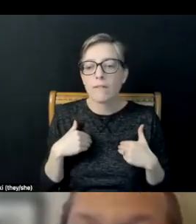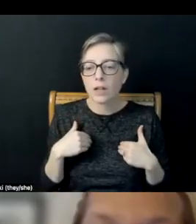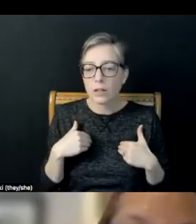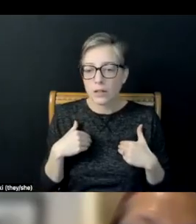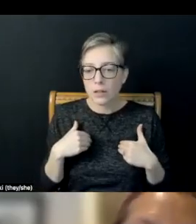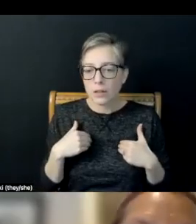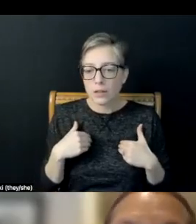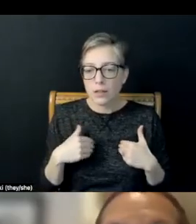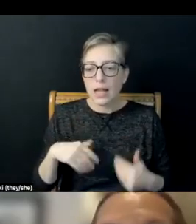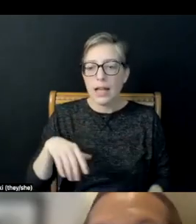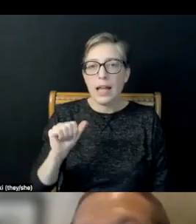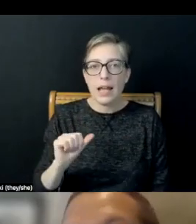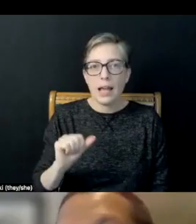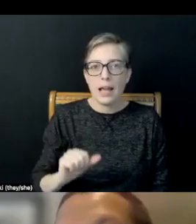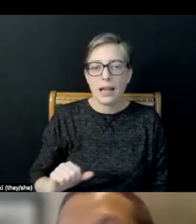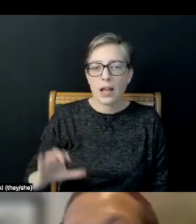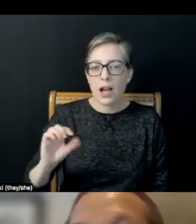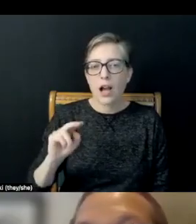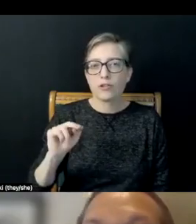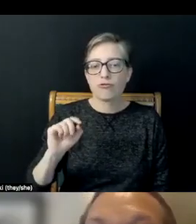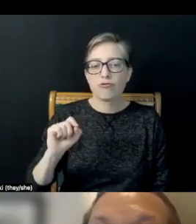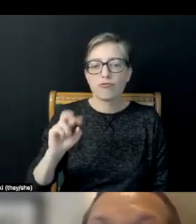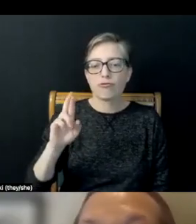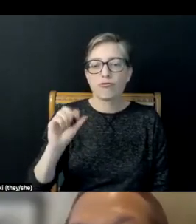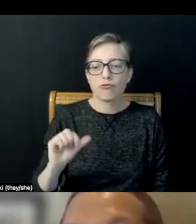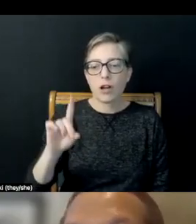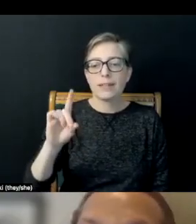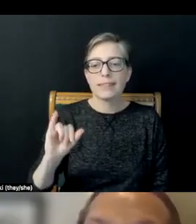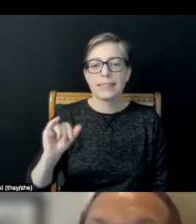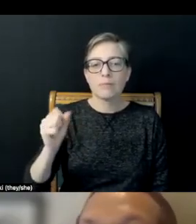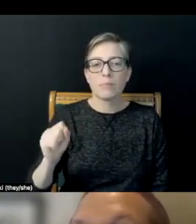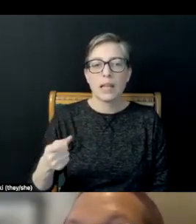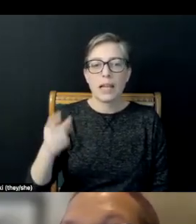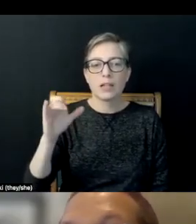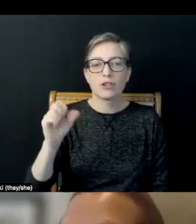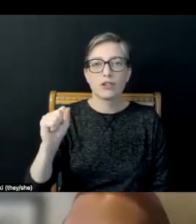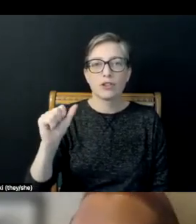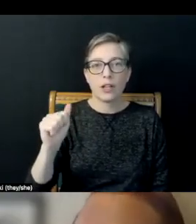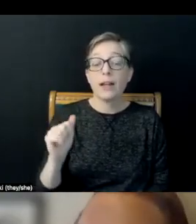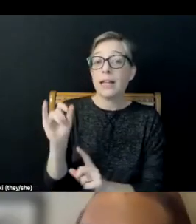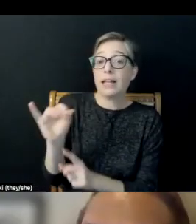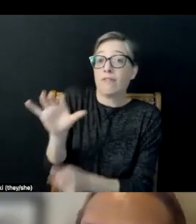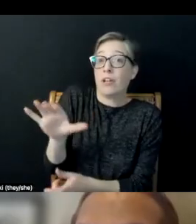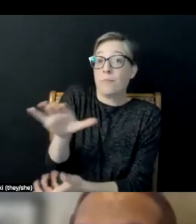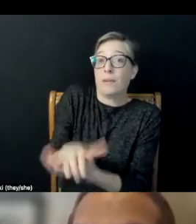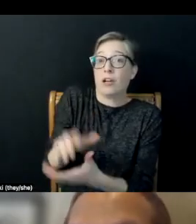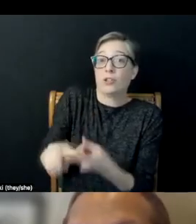is normally married to or has a child with someone who has dwarfism, there's about a 50/50 chance of whether or not the child will have